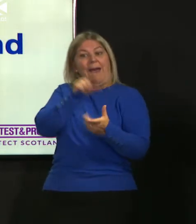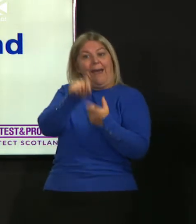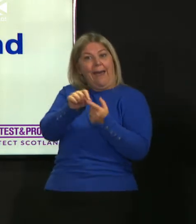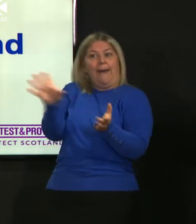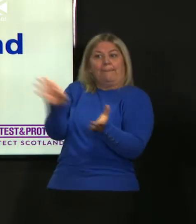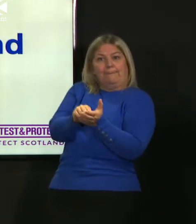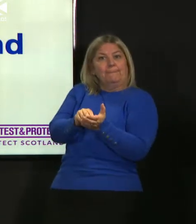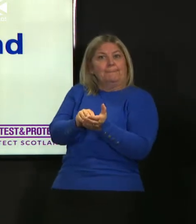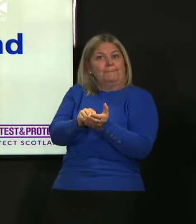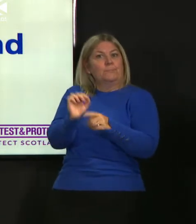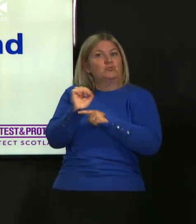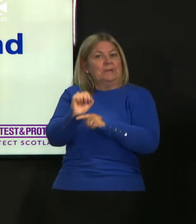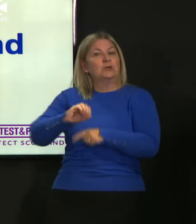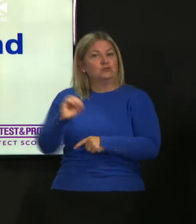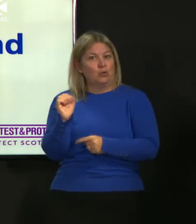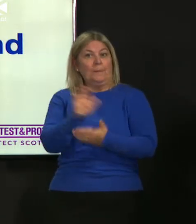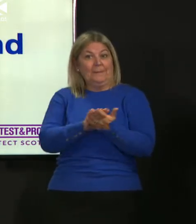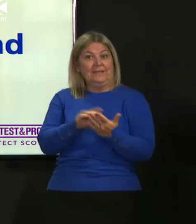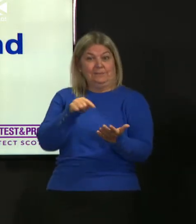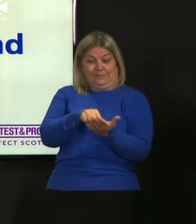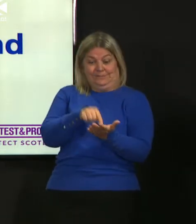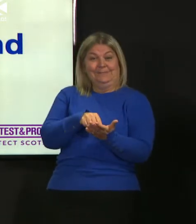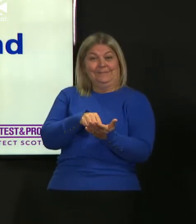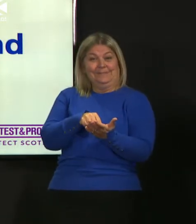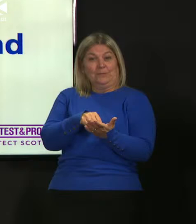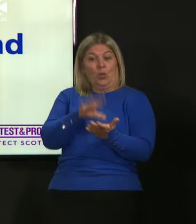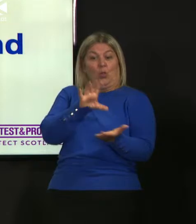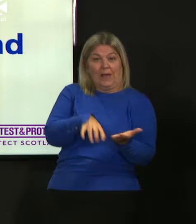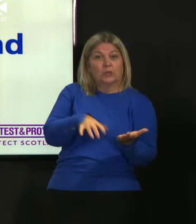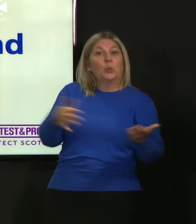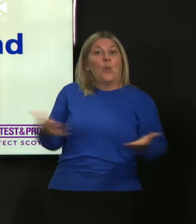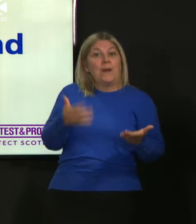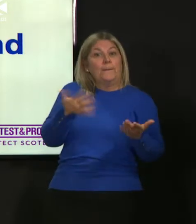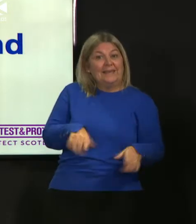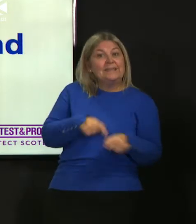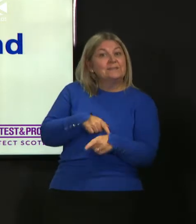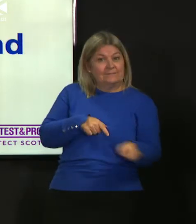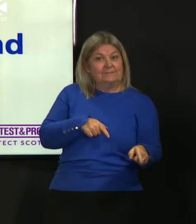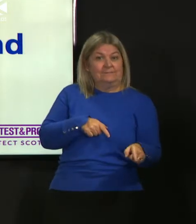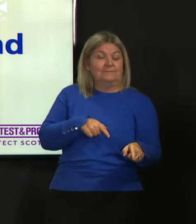Scotland app is really important, because that gives that information. But also why it's really